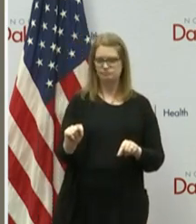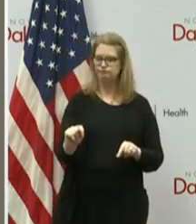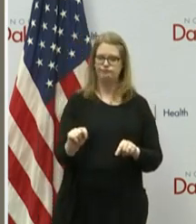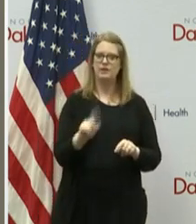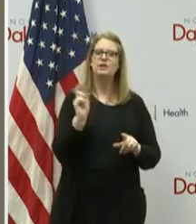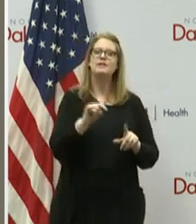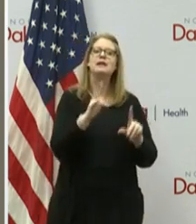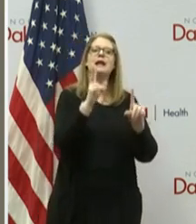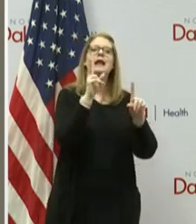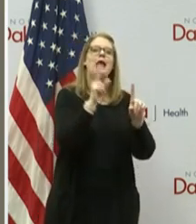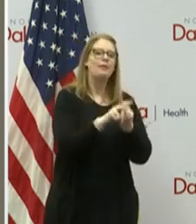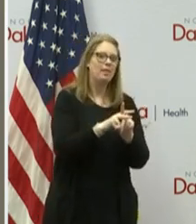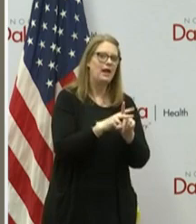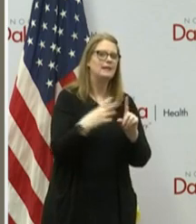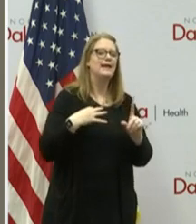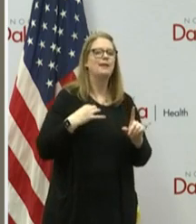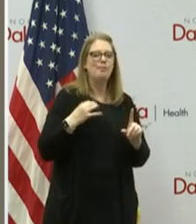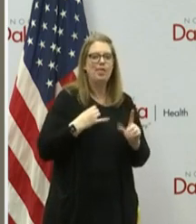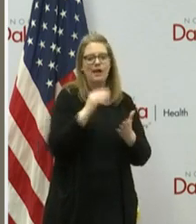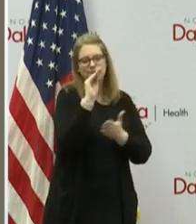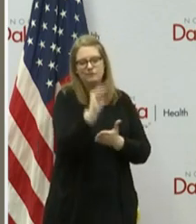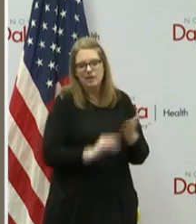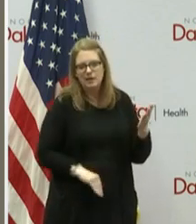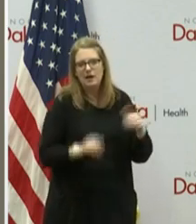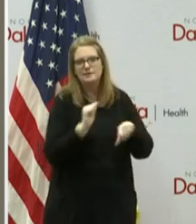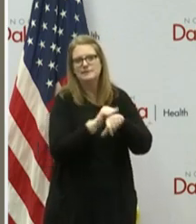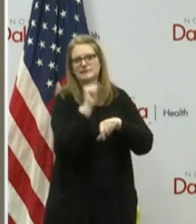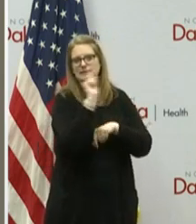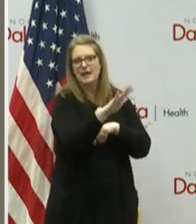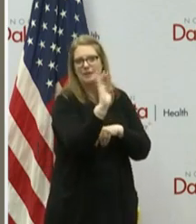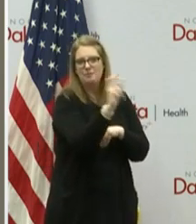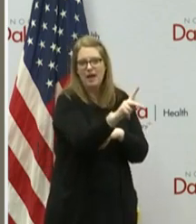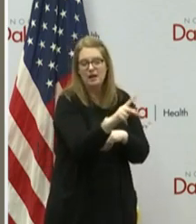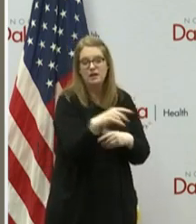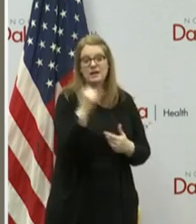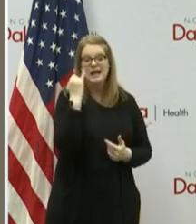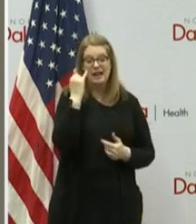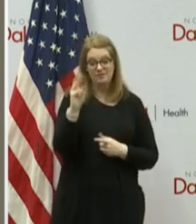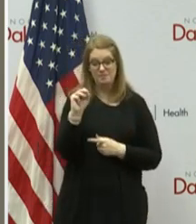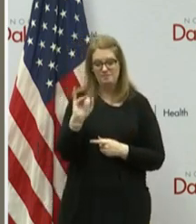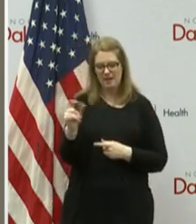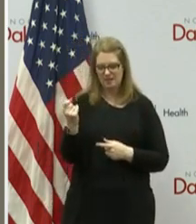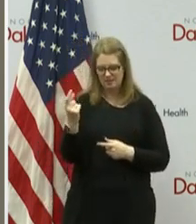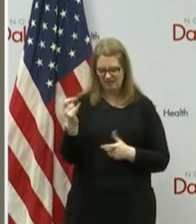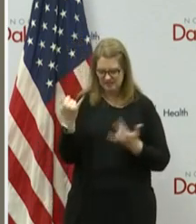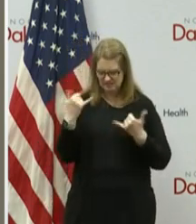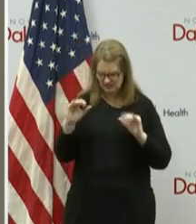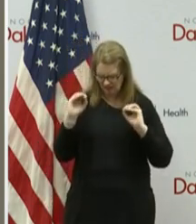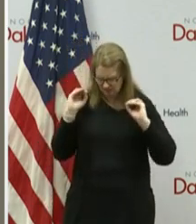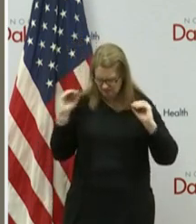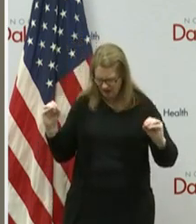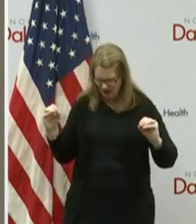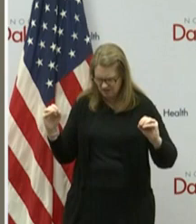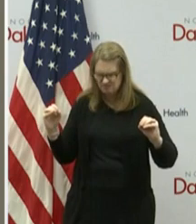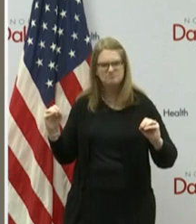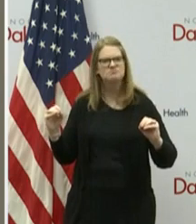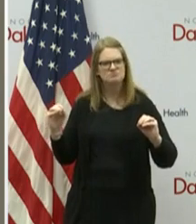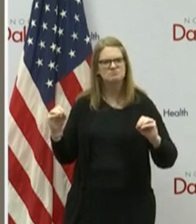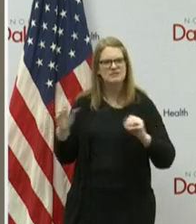BALLOT HEAR THEIR IS AN ACTION YOU HAVE TO TAKE. YOU ARE JUST GETTING SENT TO BALLOT YOU ARE GETTING SENT AN APPLICATION FOR YOUR BOOK BY